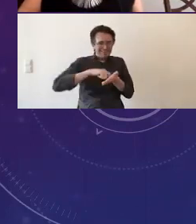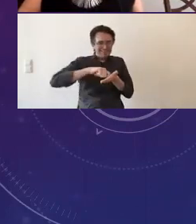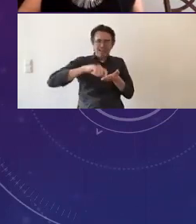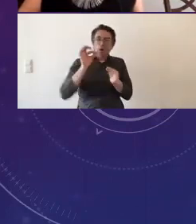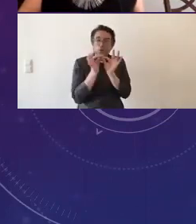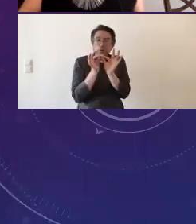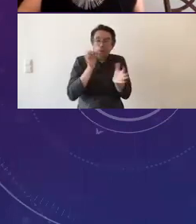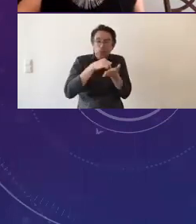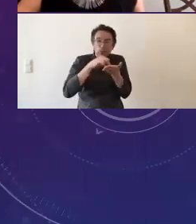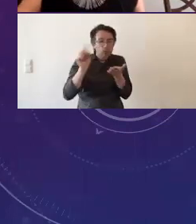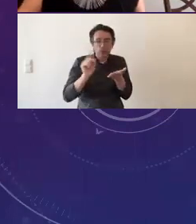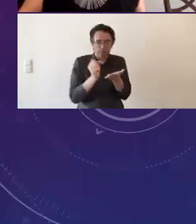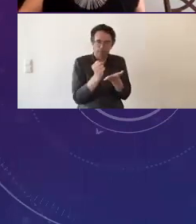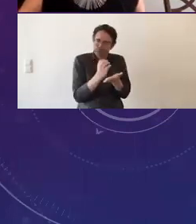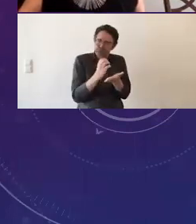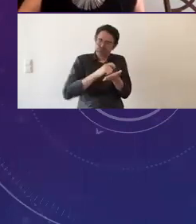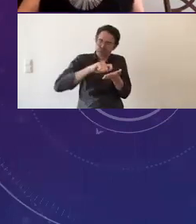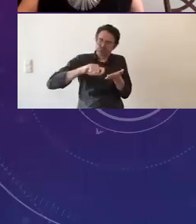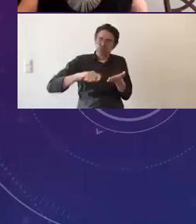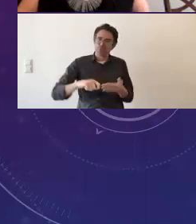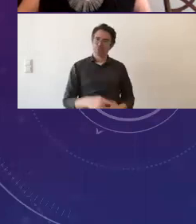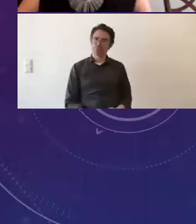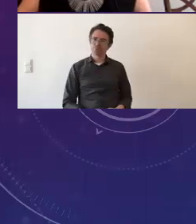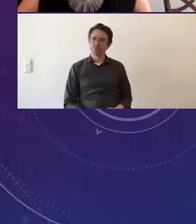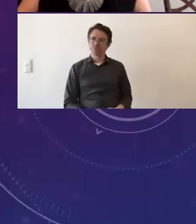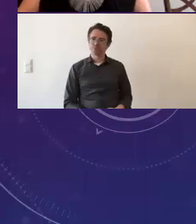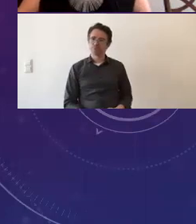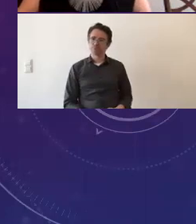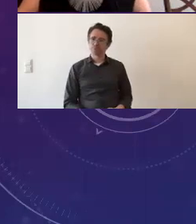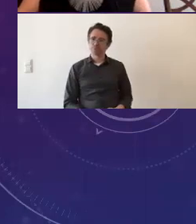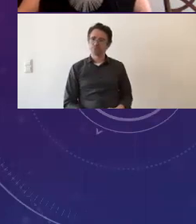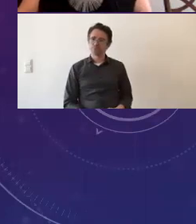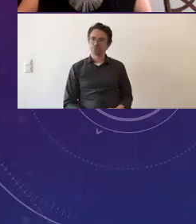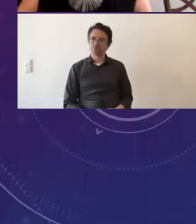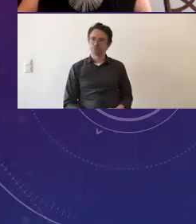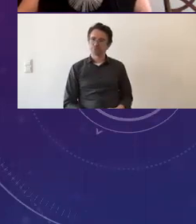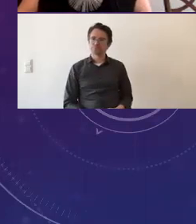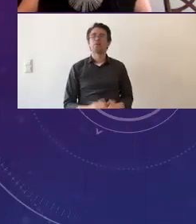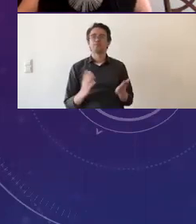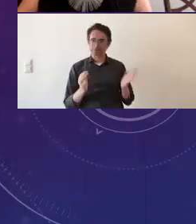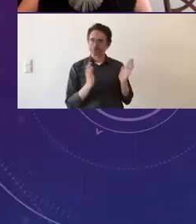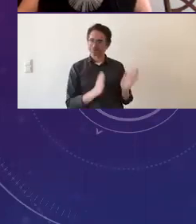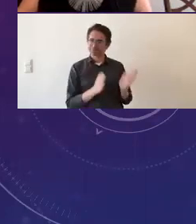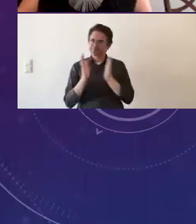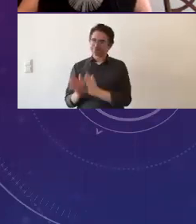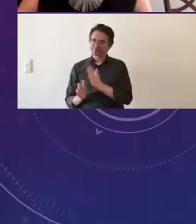on there are a lot of ways it's hard to be creative and one of the other things